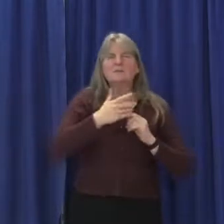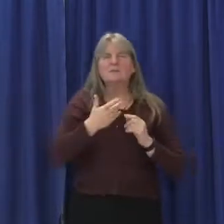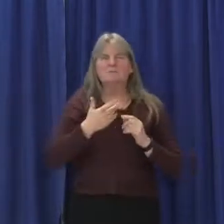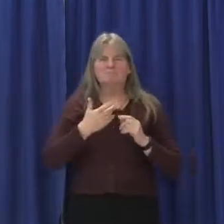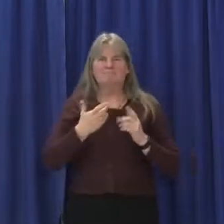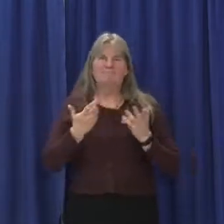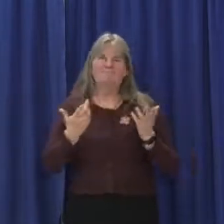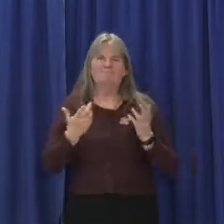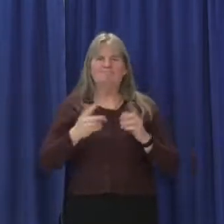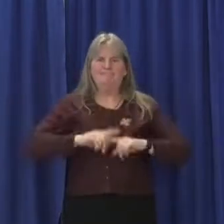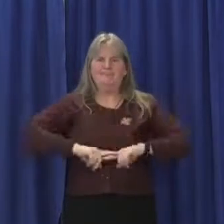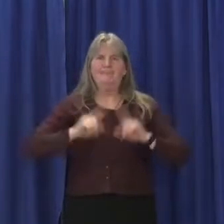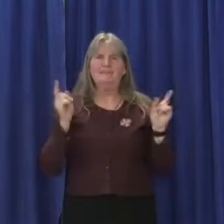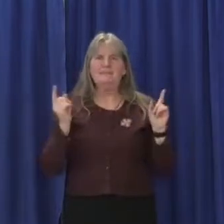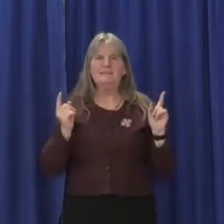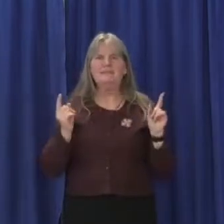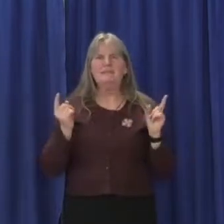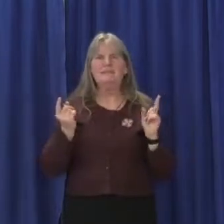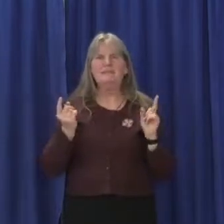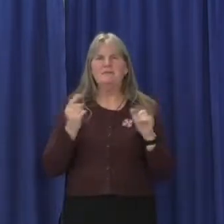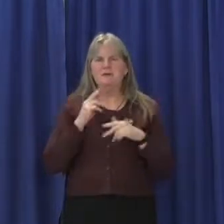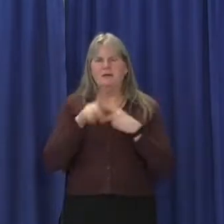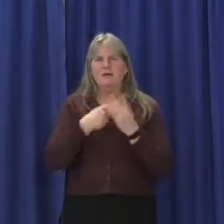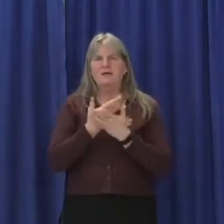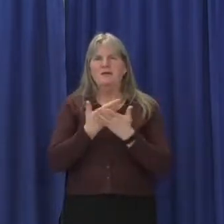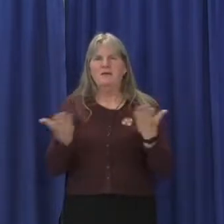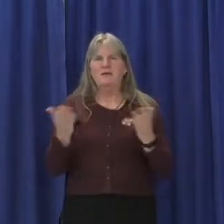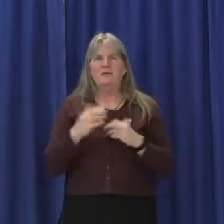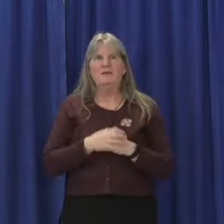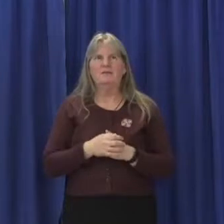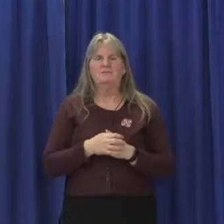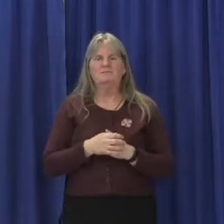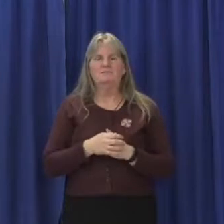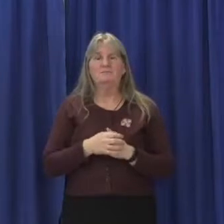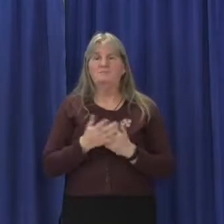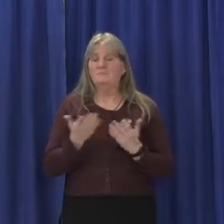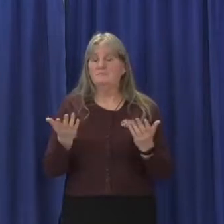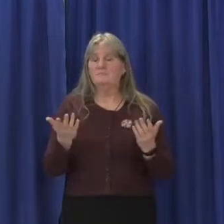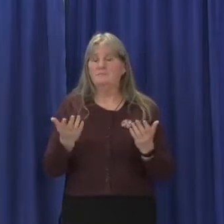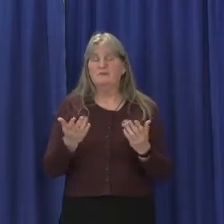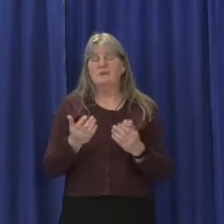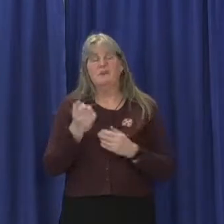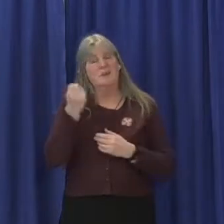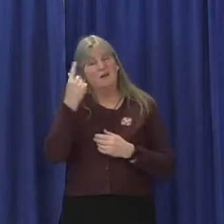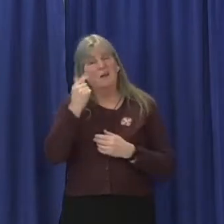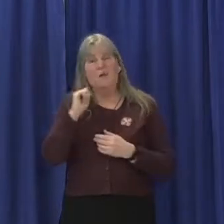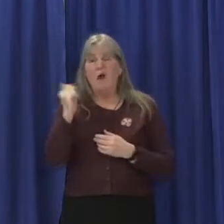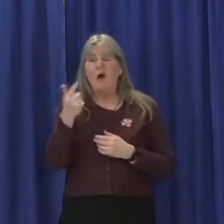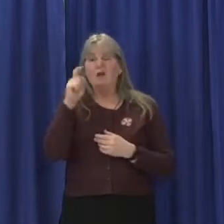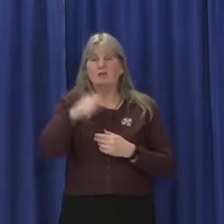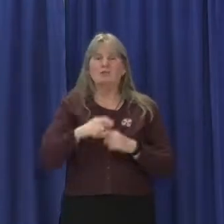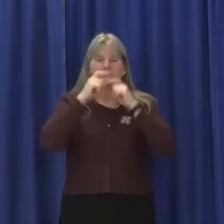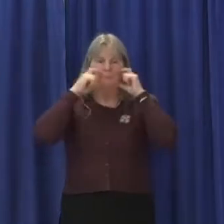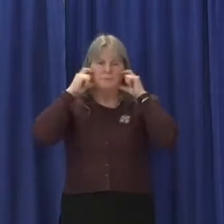some of the differences in those settings. In any setting, people should be wearing masks, when it's possible to do so.